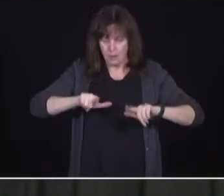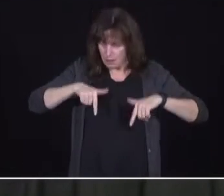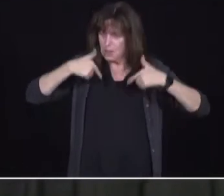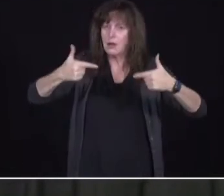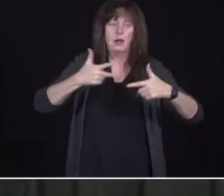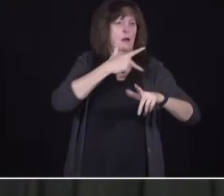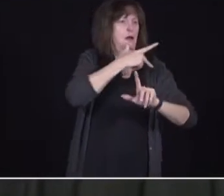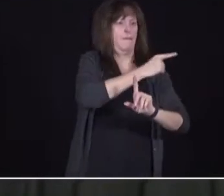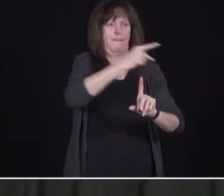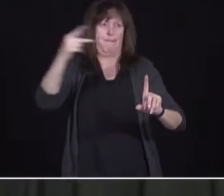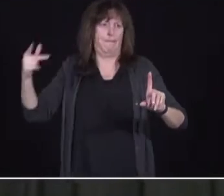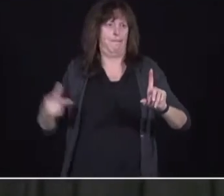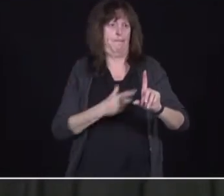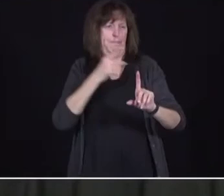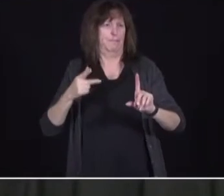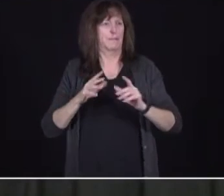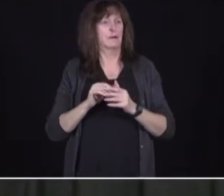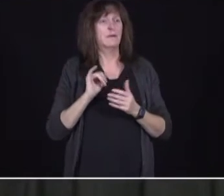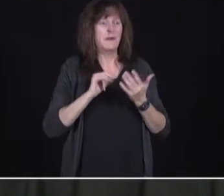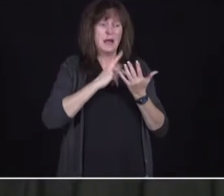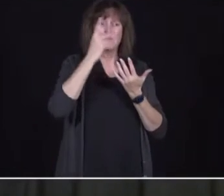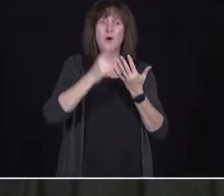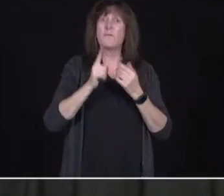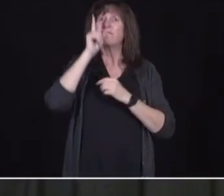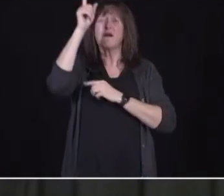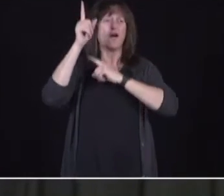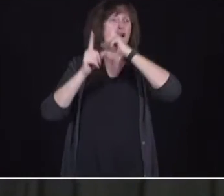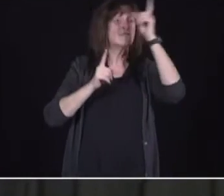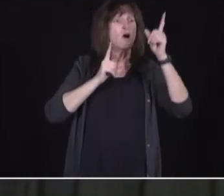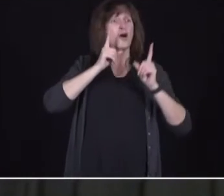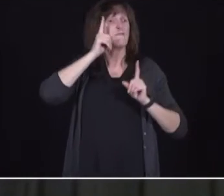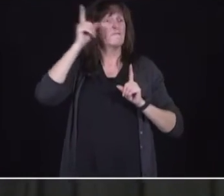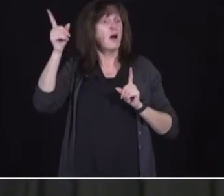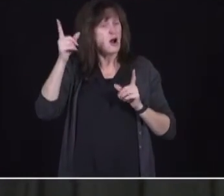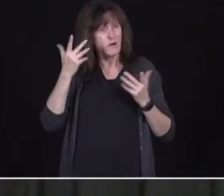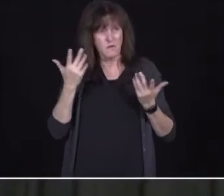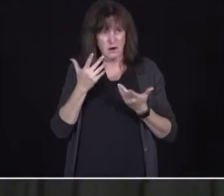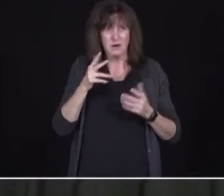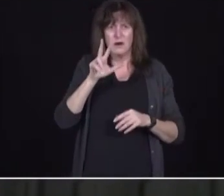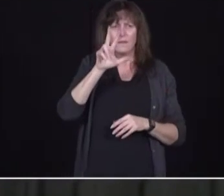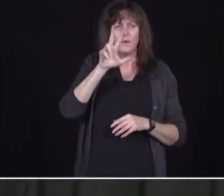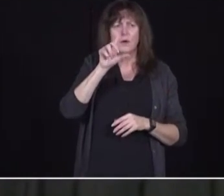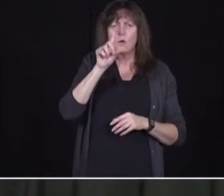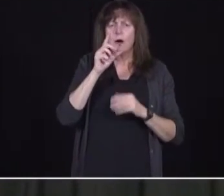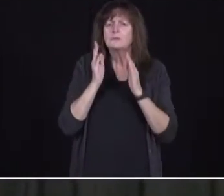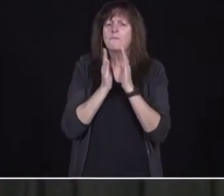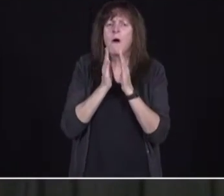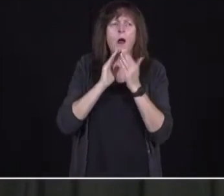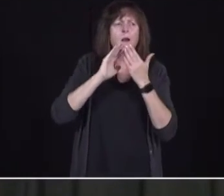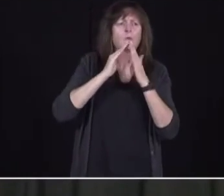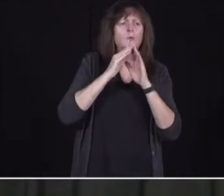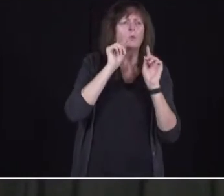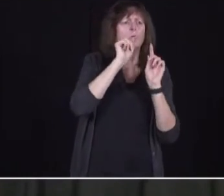the vaccinators and rollout in significant numbers. That vaccination program operation remote immunity into the isolated Charlottetown communities starting on